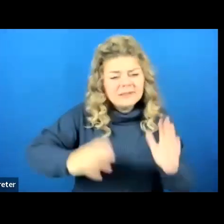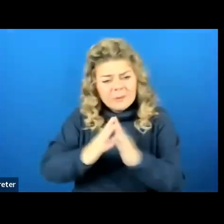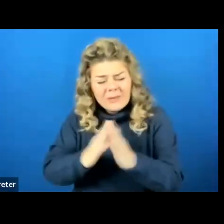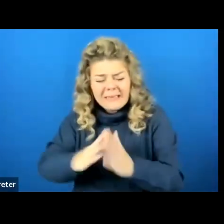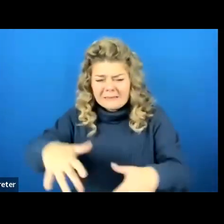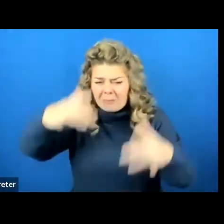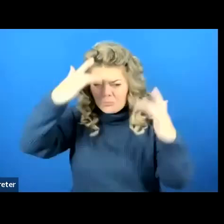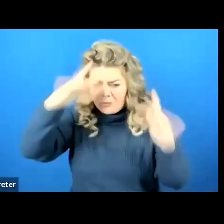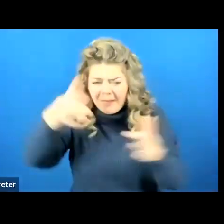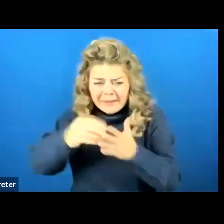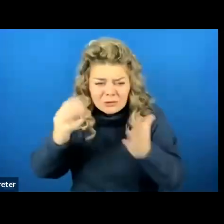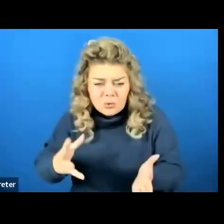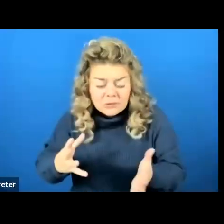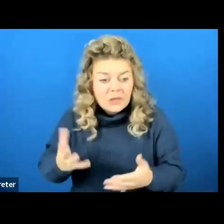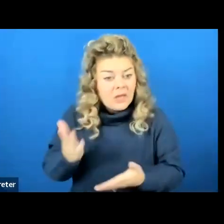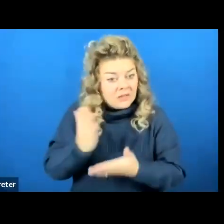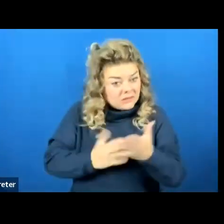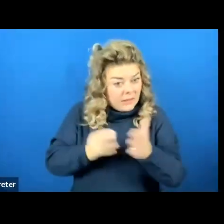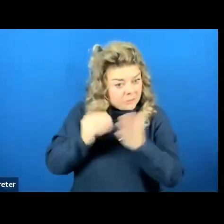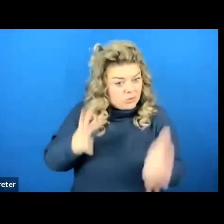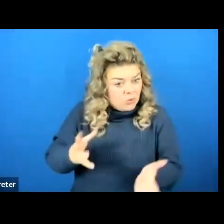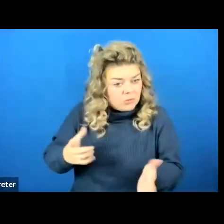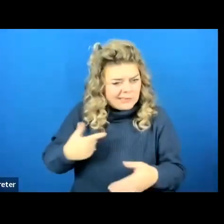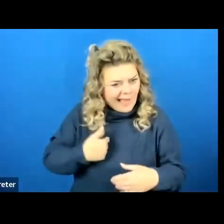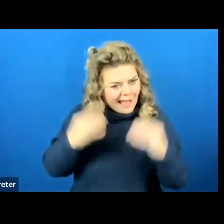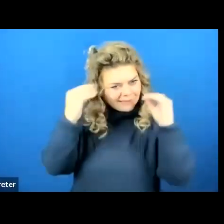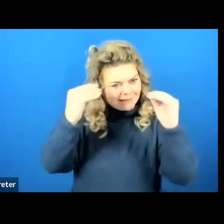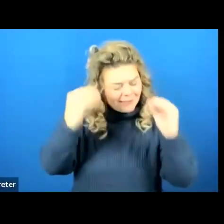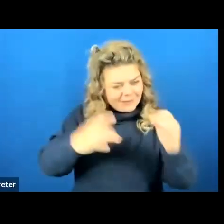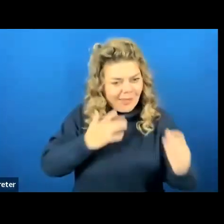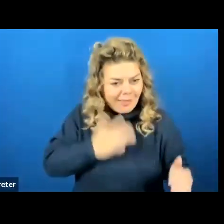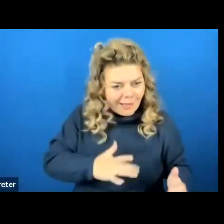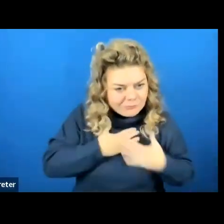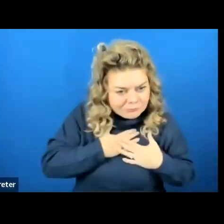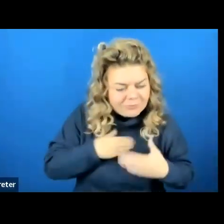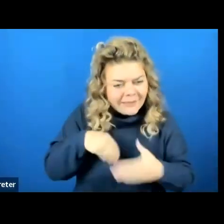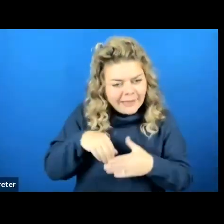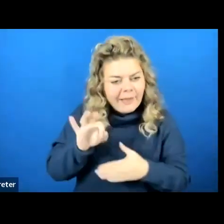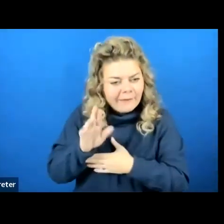Some that I have the privilege to teach now at the Ford School here at Michigan.